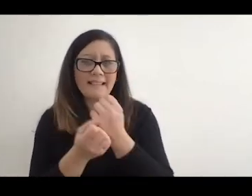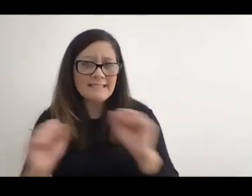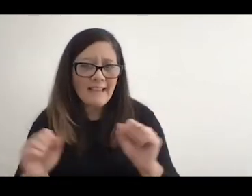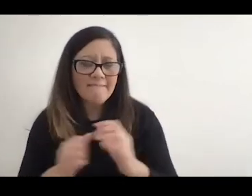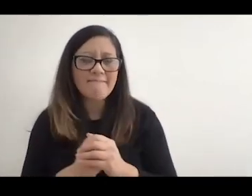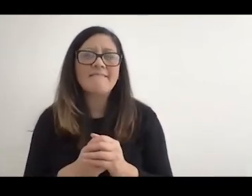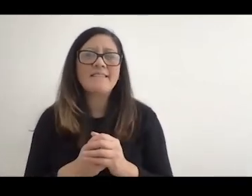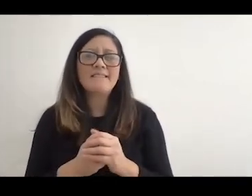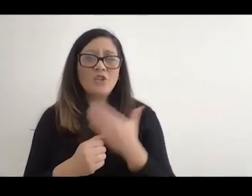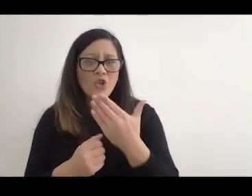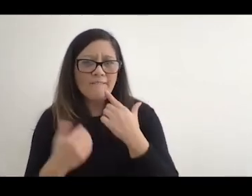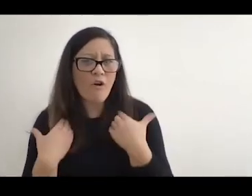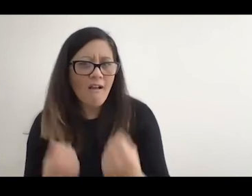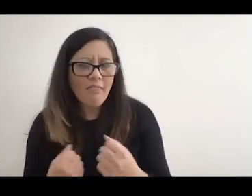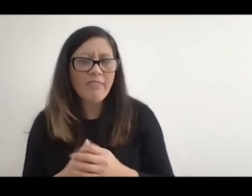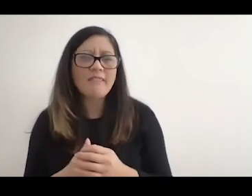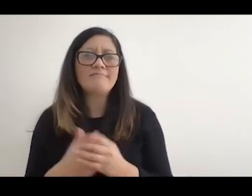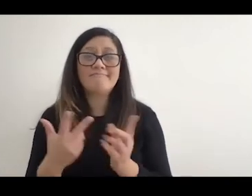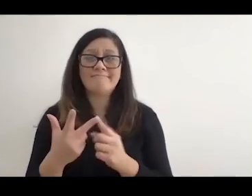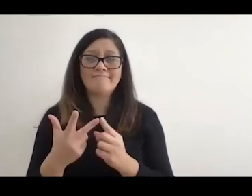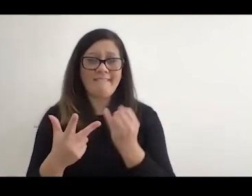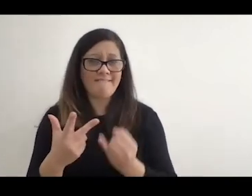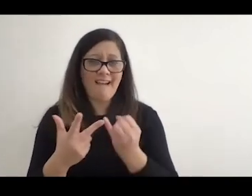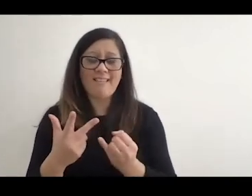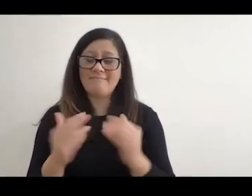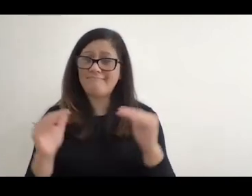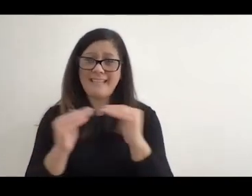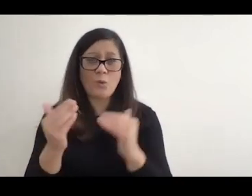and most importantly to me, or just as importantly, not less important,